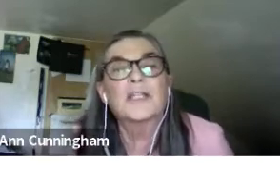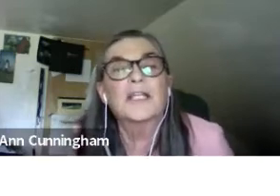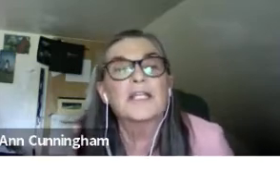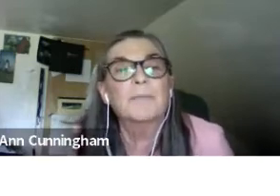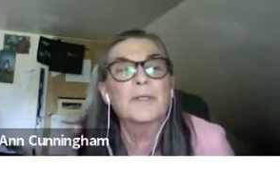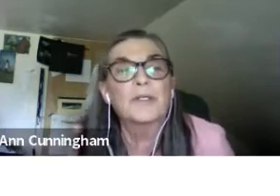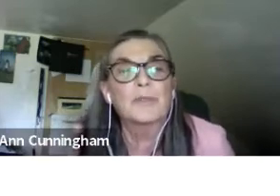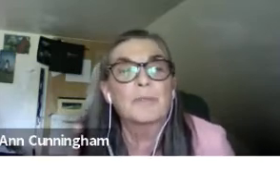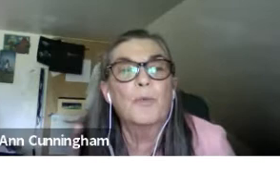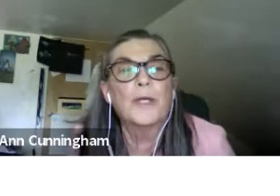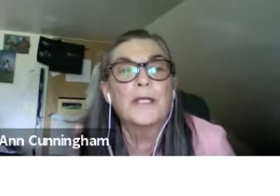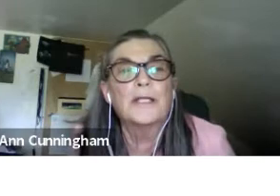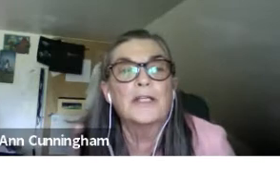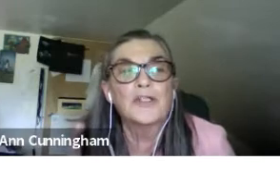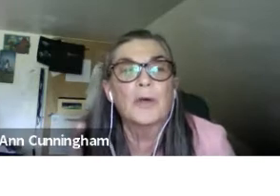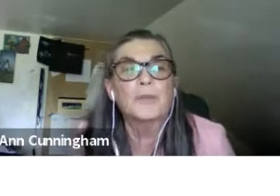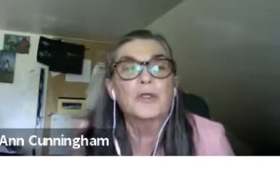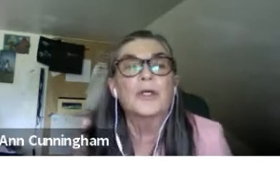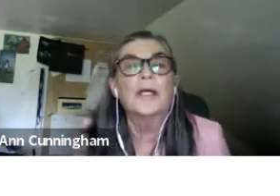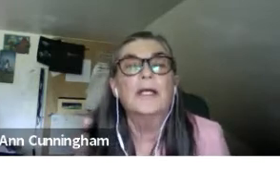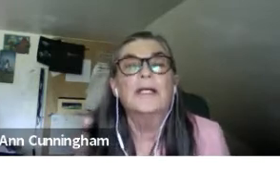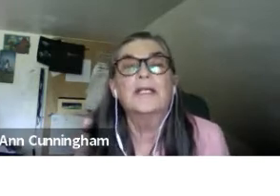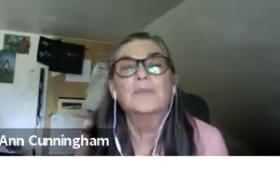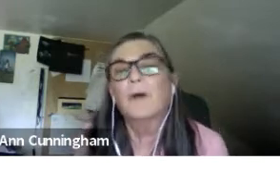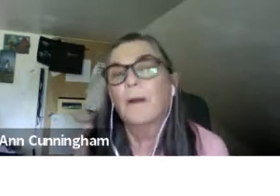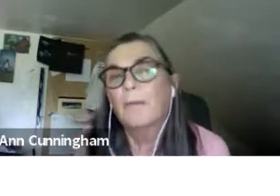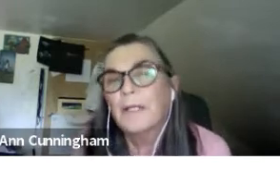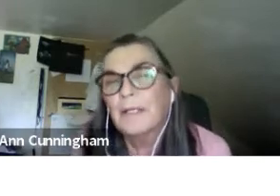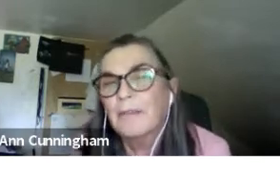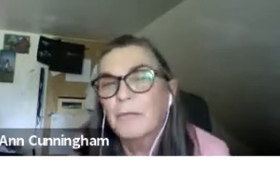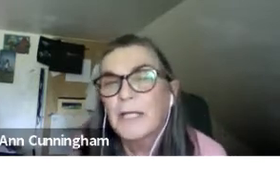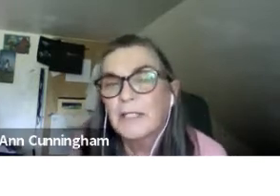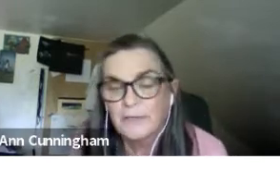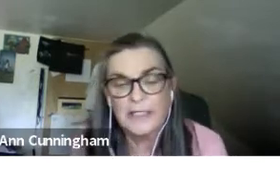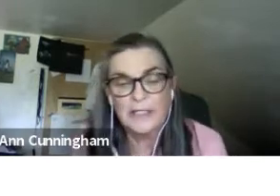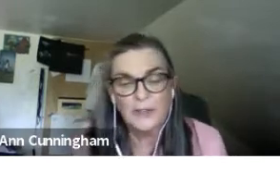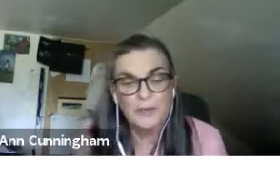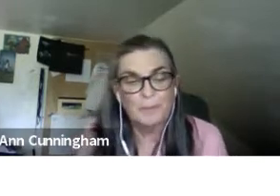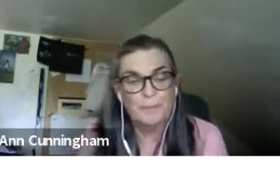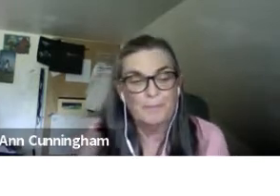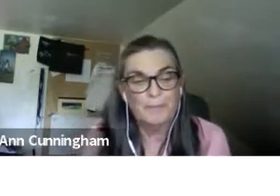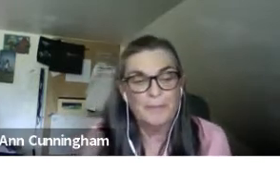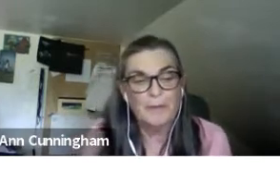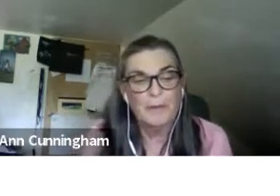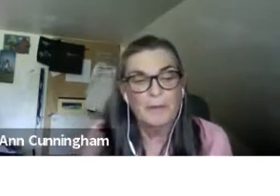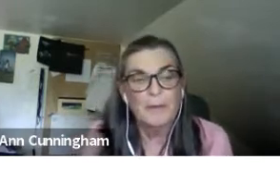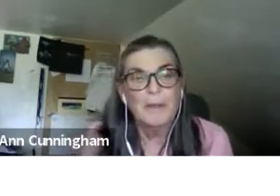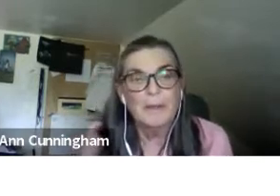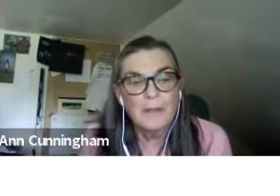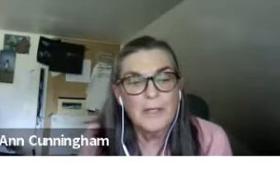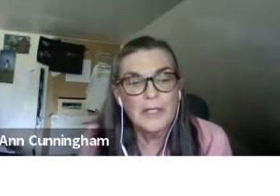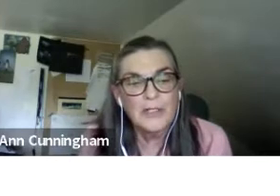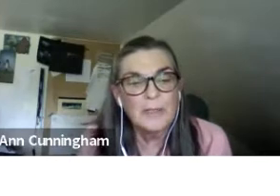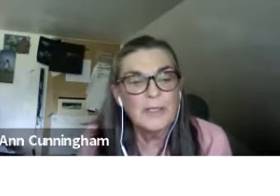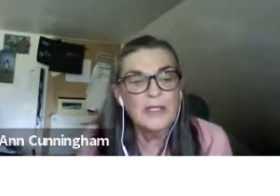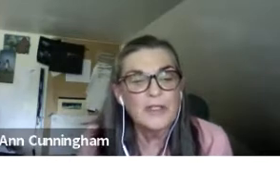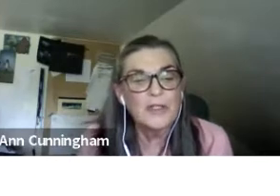deepest point in this sculpture is probably three eighths of an inch. The next image is